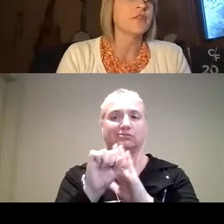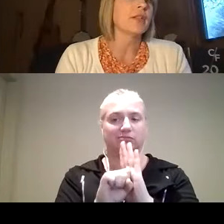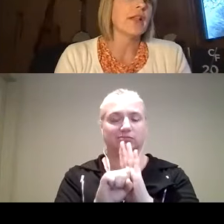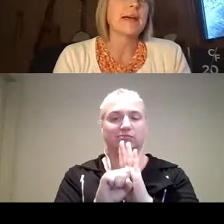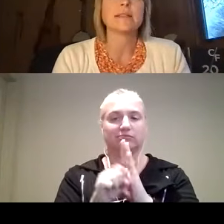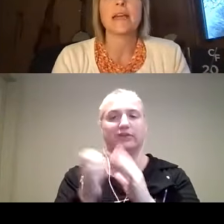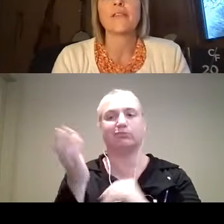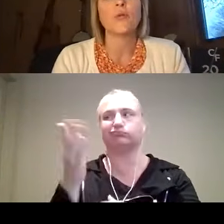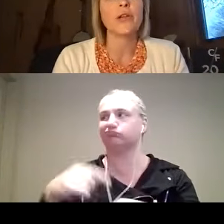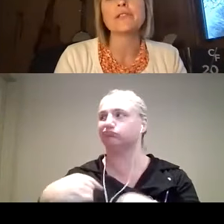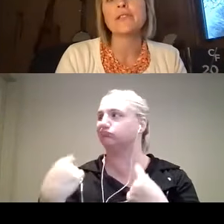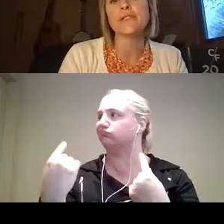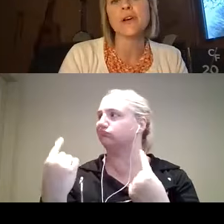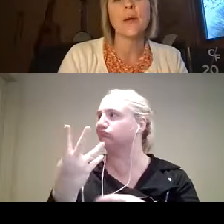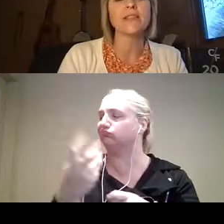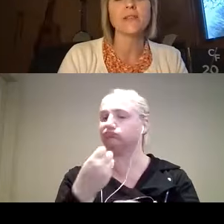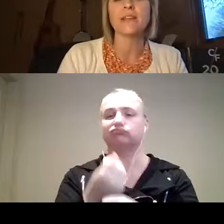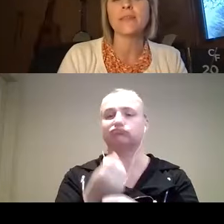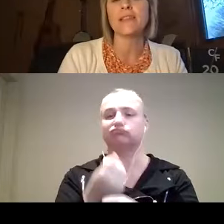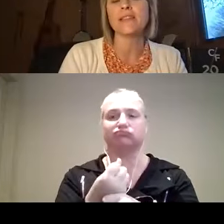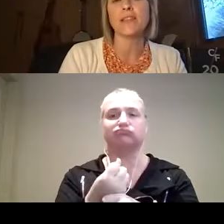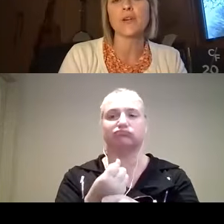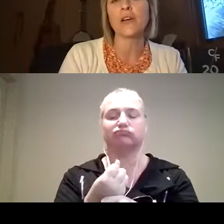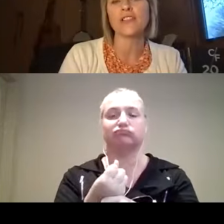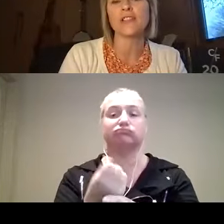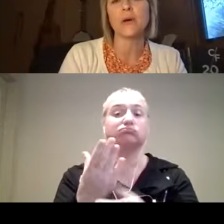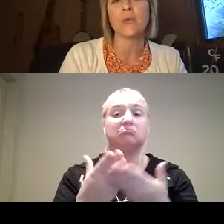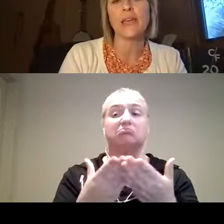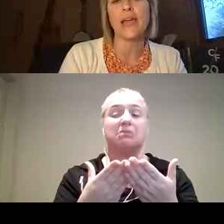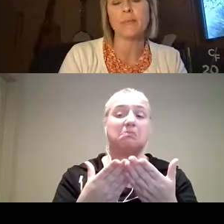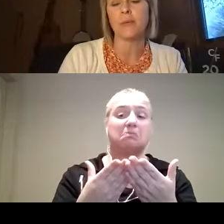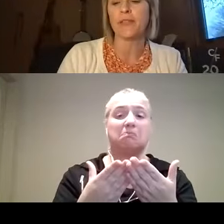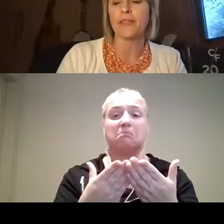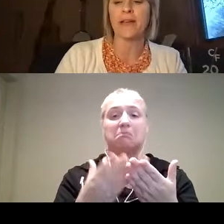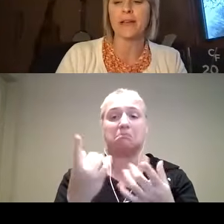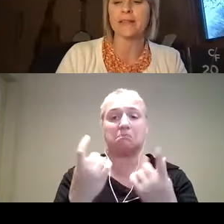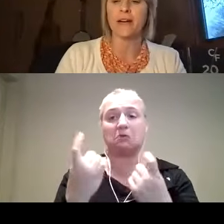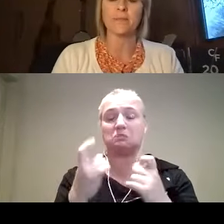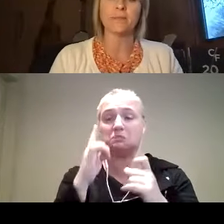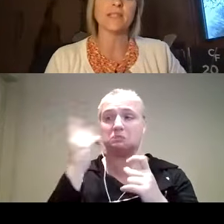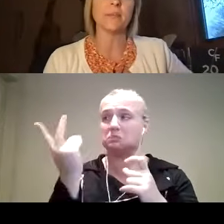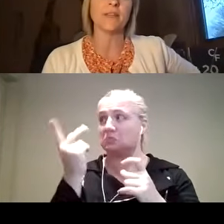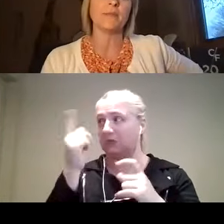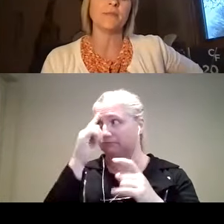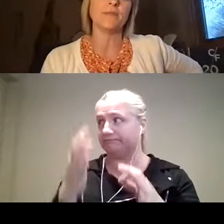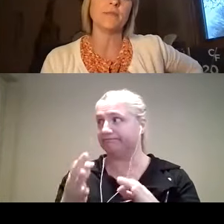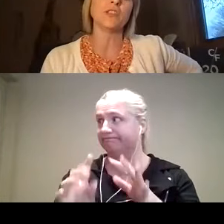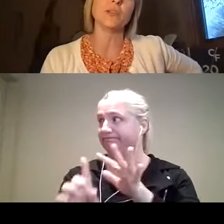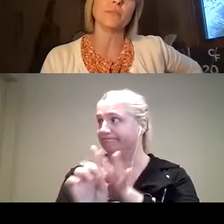for the last like four years or so. And so, some of these are the questions that we came up with. And some of the...